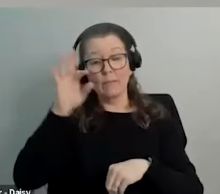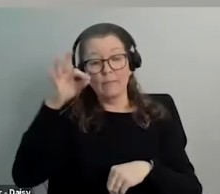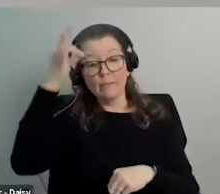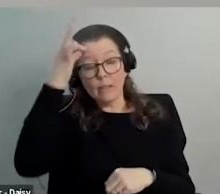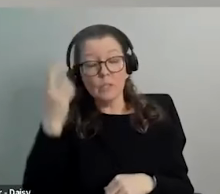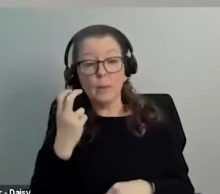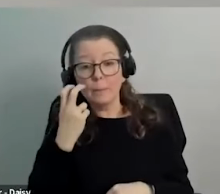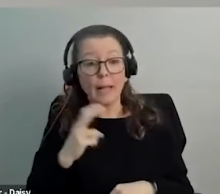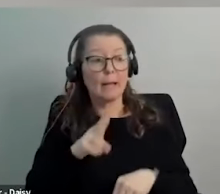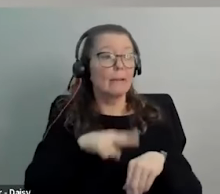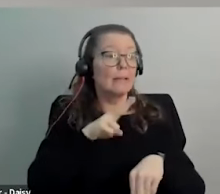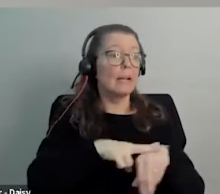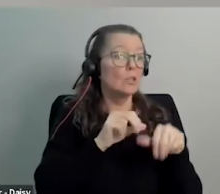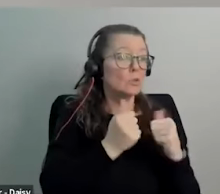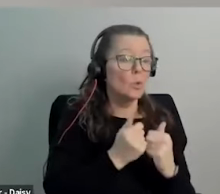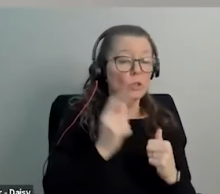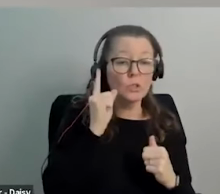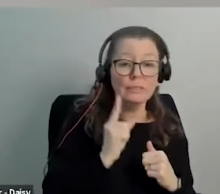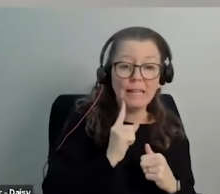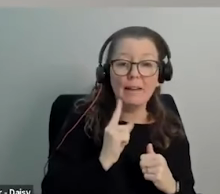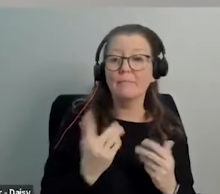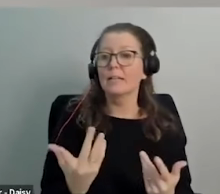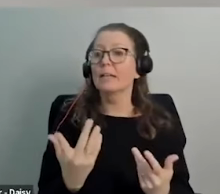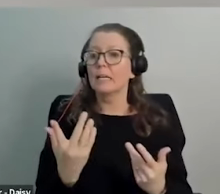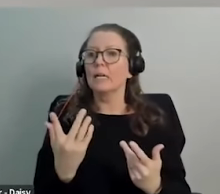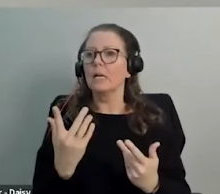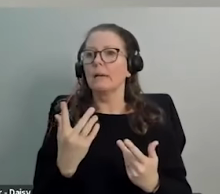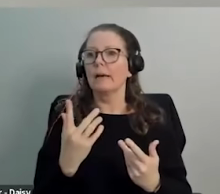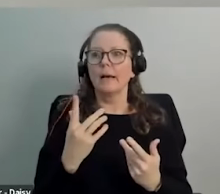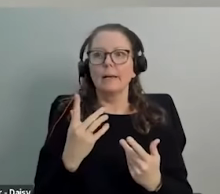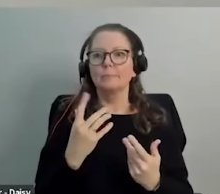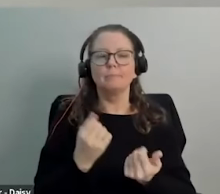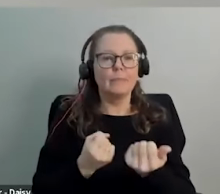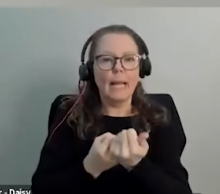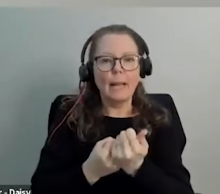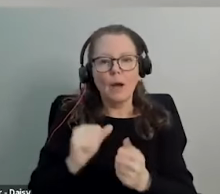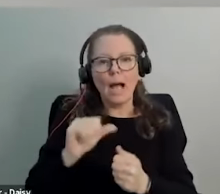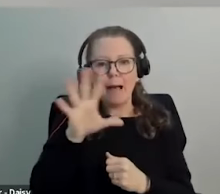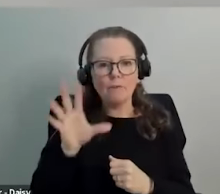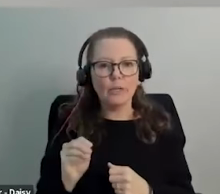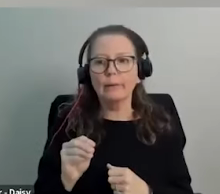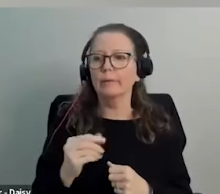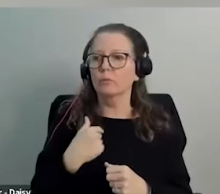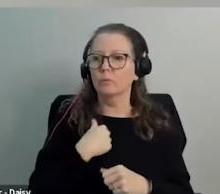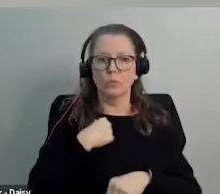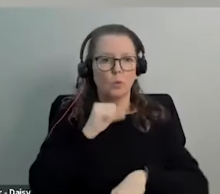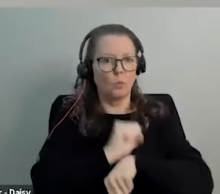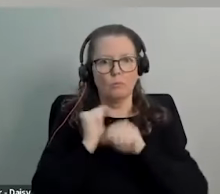or the National Association of the Deaf or Enable Africa, which is an organization we work very closely with in Kenya,